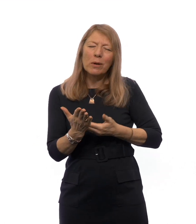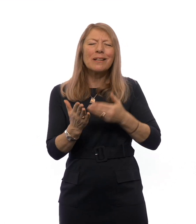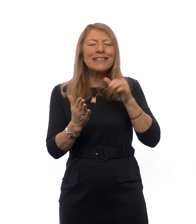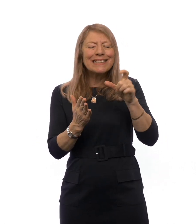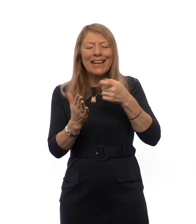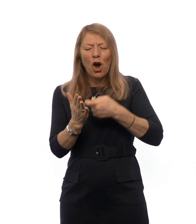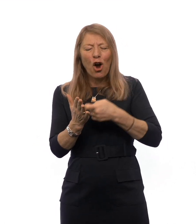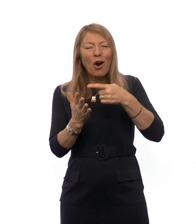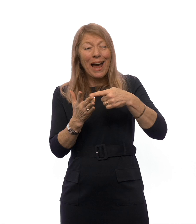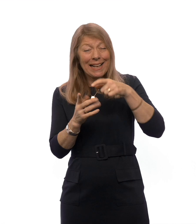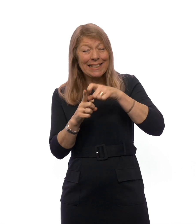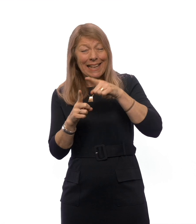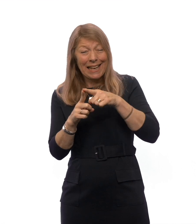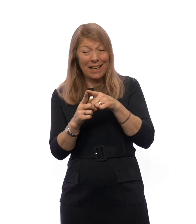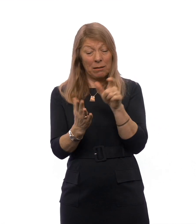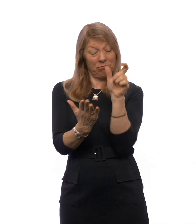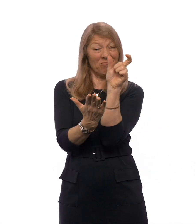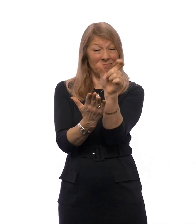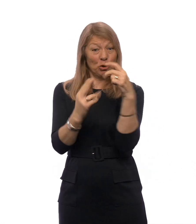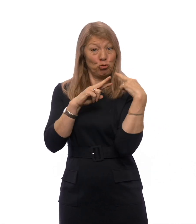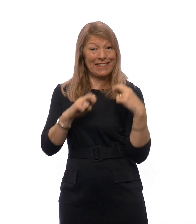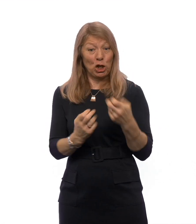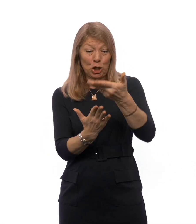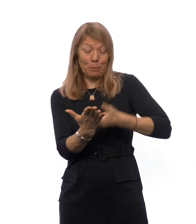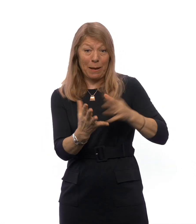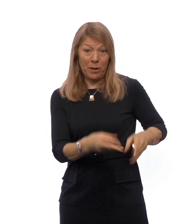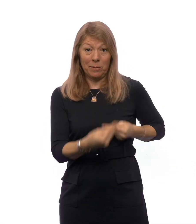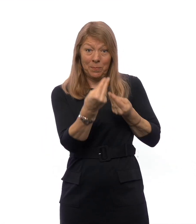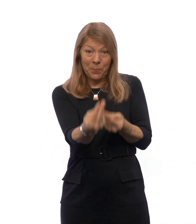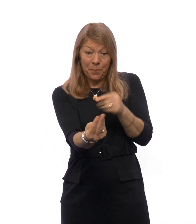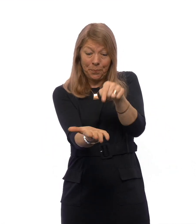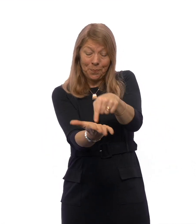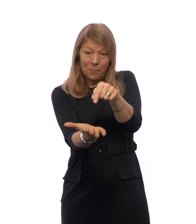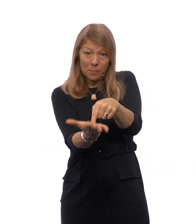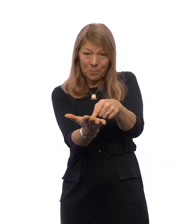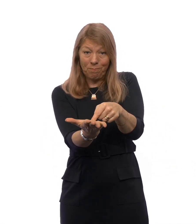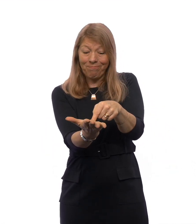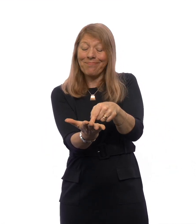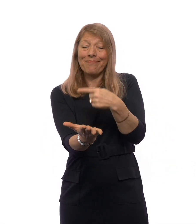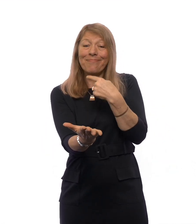and almost a quarter of the 46.8 FTE teachers of the over 1600 deaf